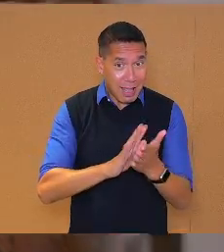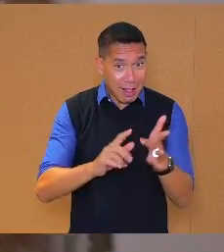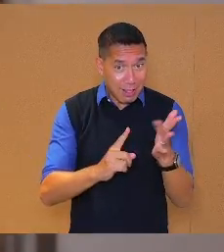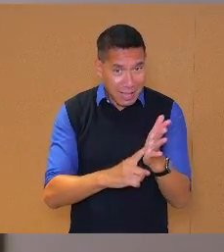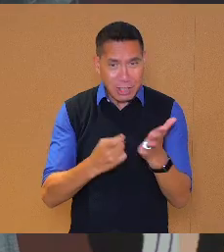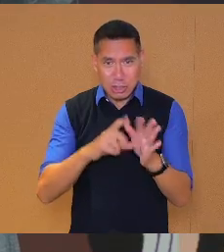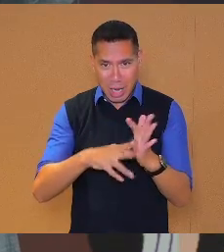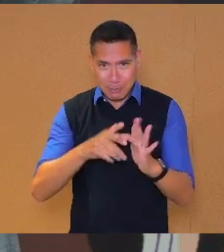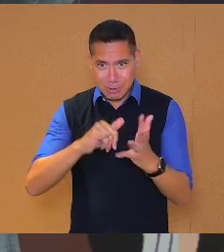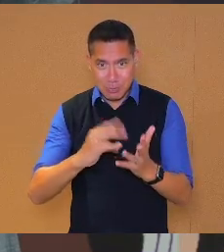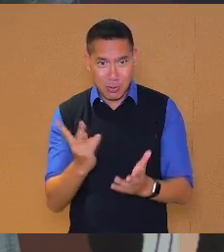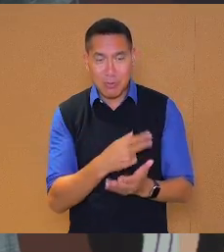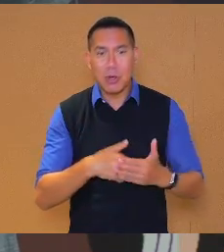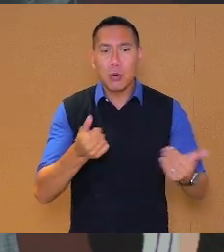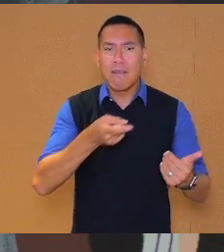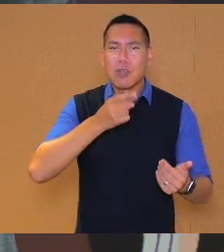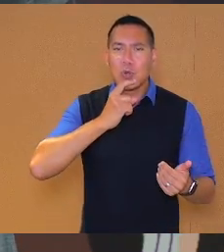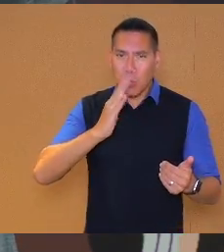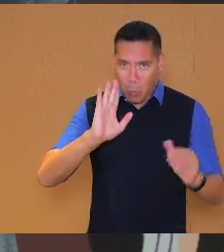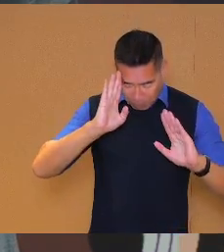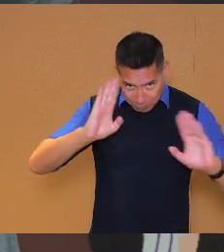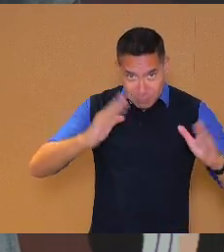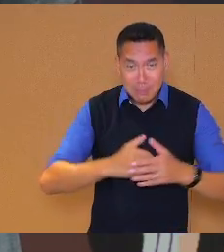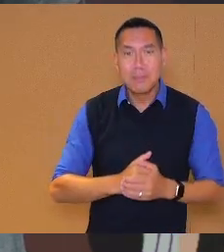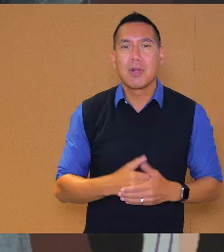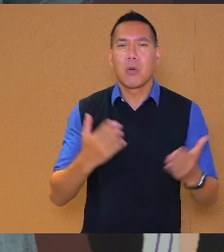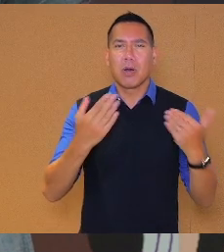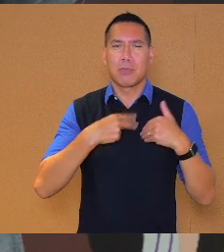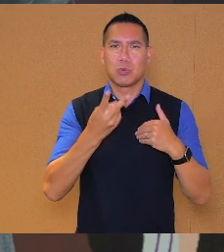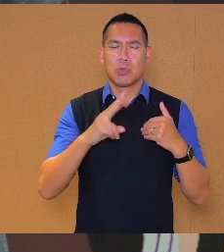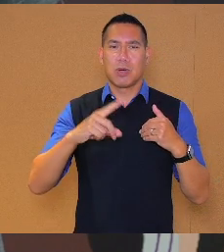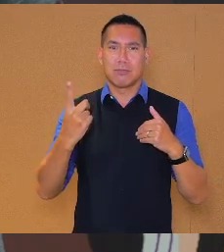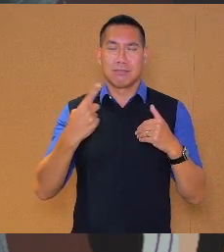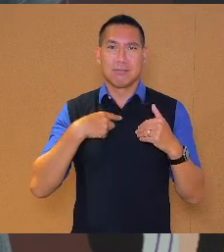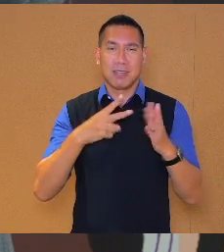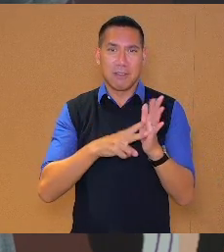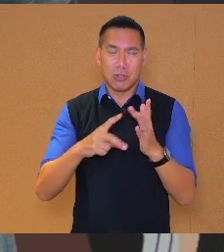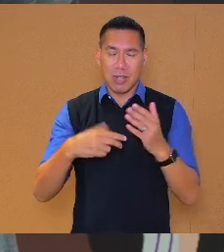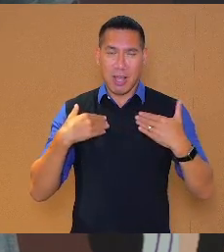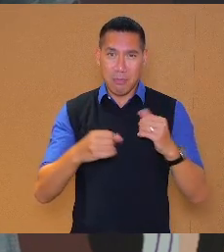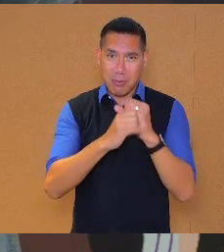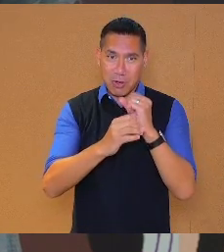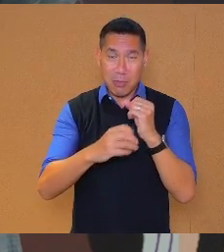off with the show. Over to you, Manahil and James. Good afternoon everyone and welcome to the 2021 Victorian Health Promotion Awards. I am Manahil and this is James